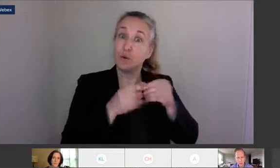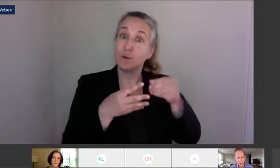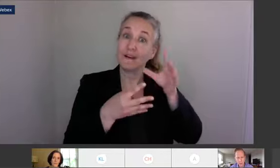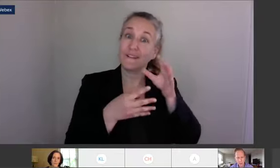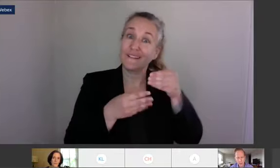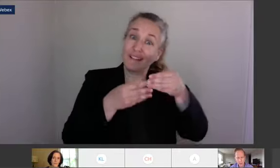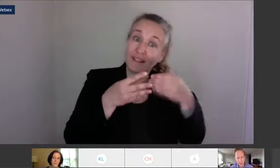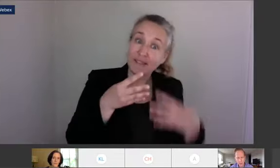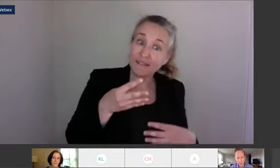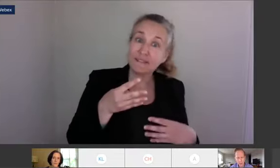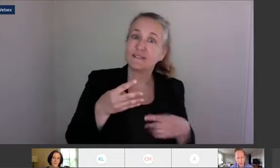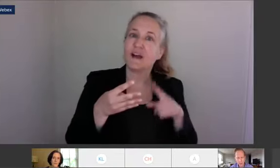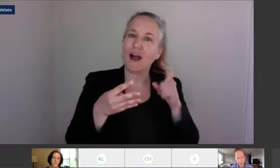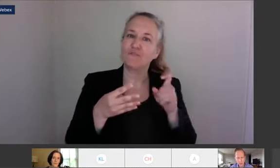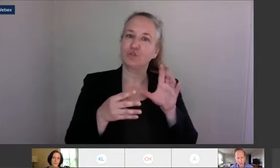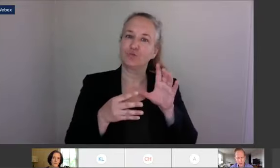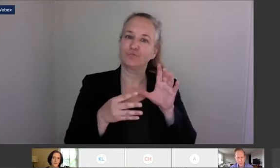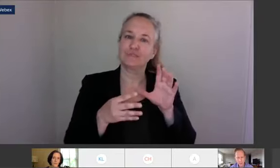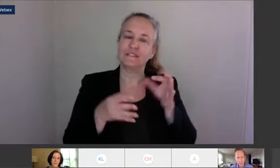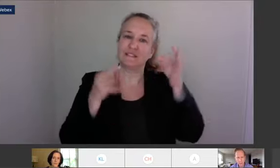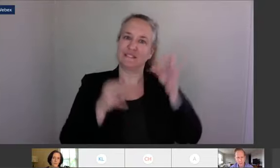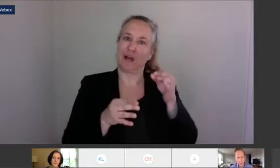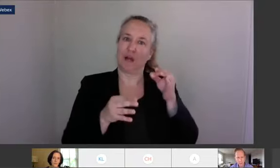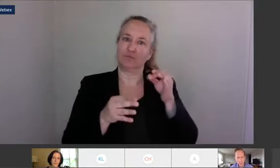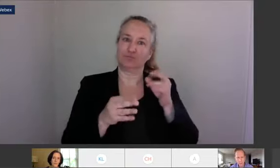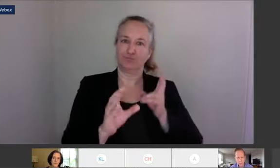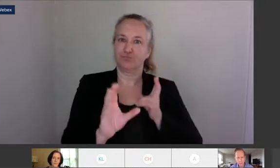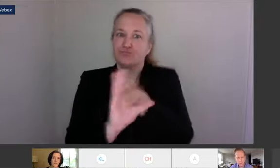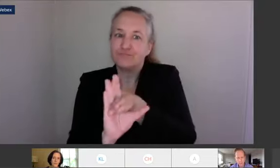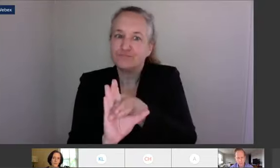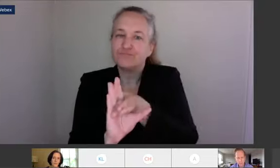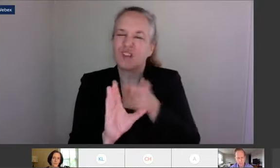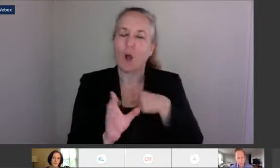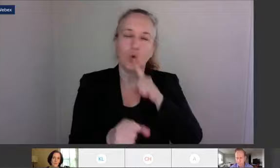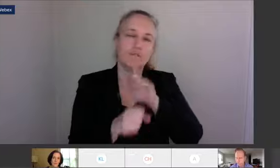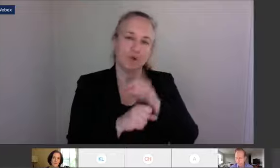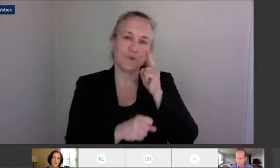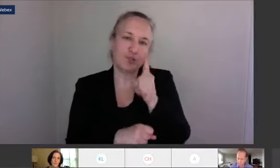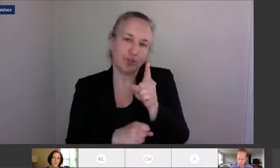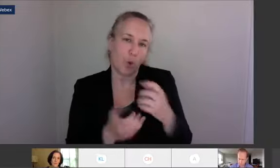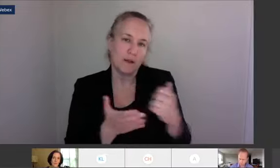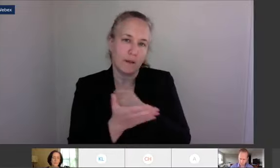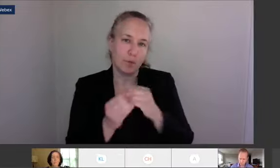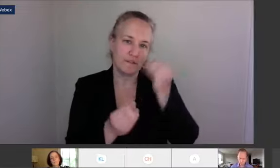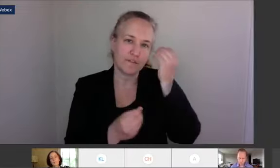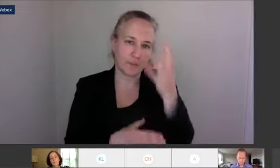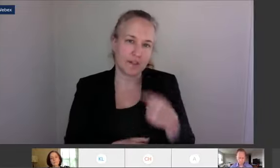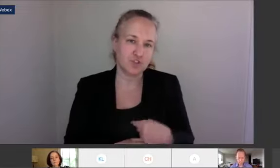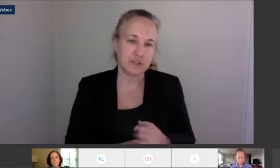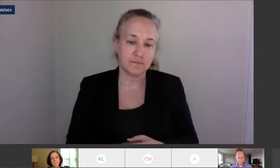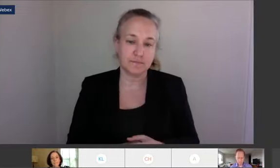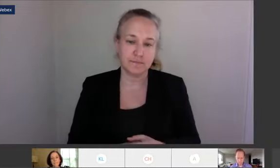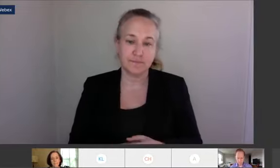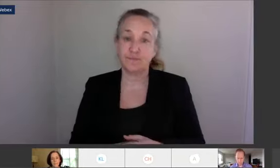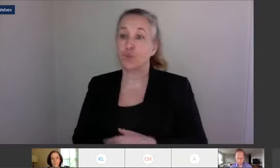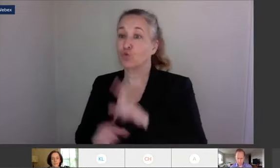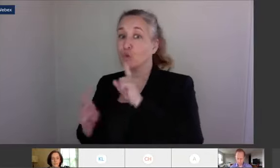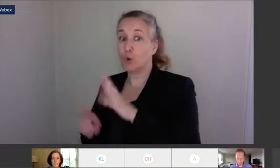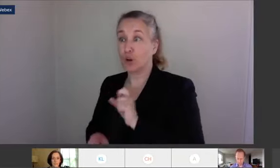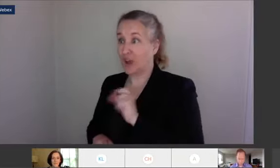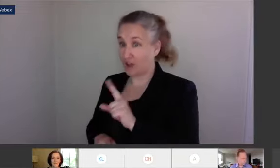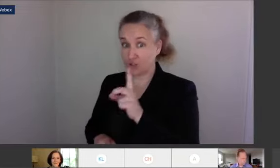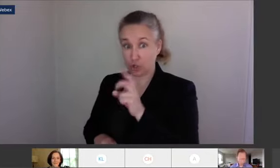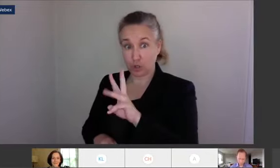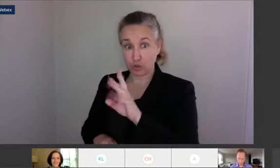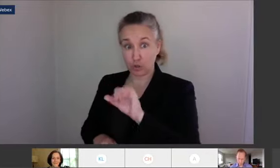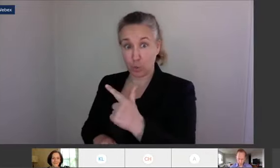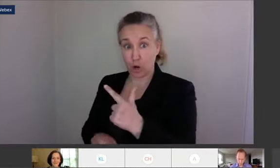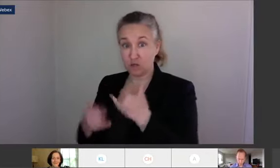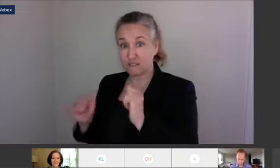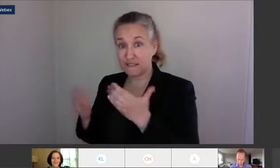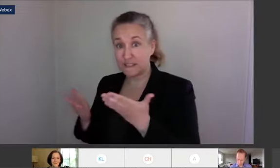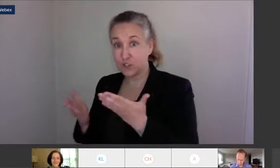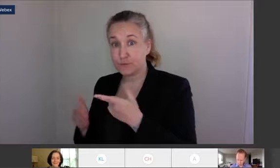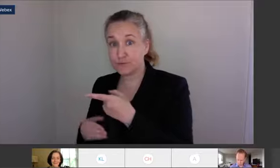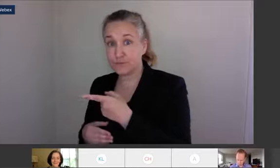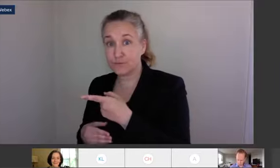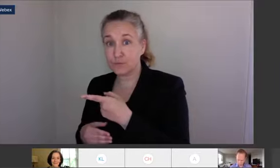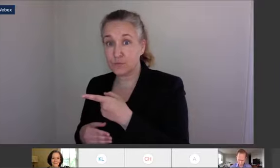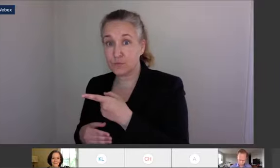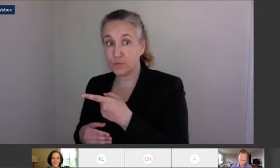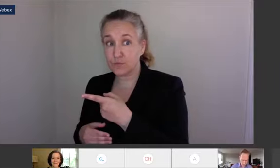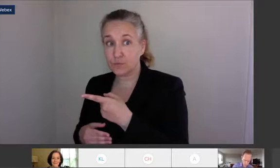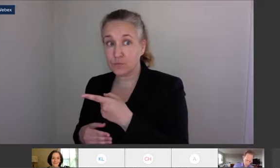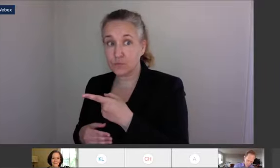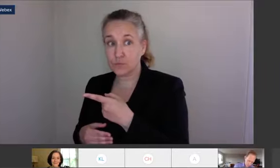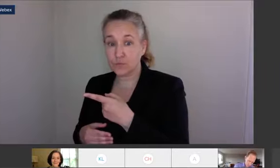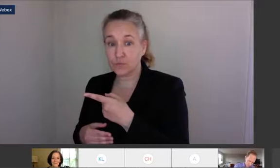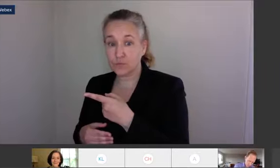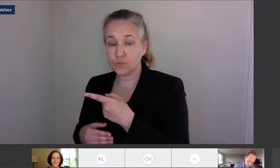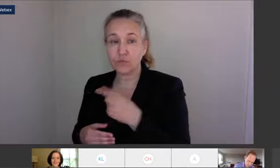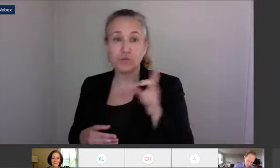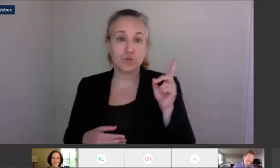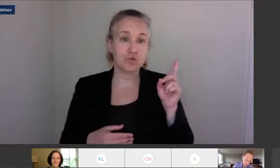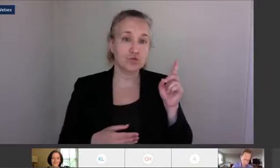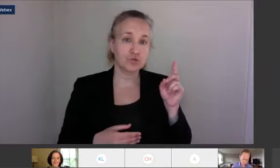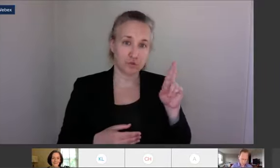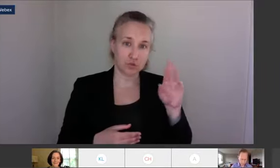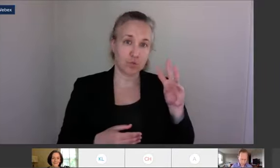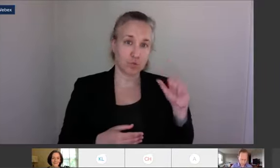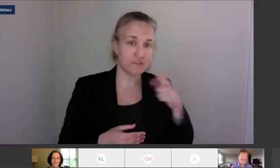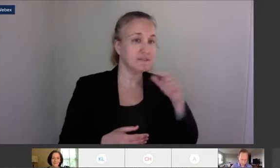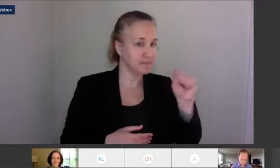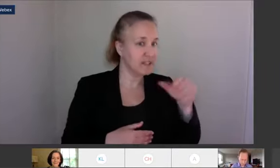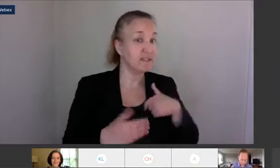automatic but let me confirm that [Reporter] okay and is Dr. Wang still on the line one